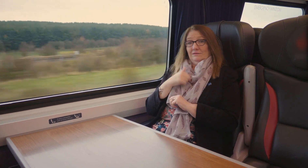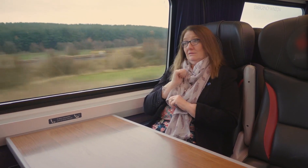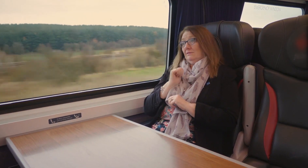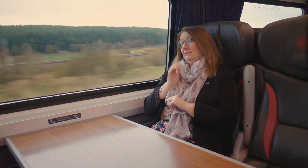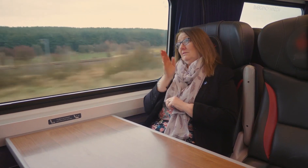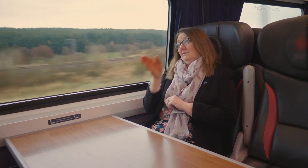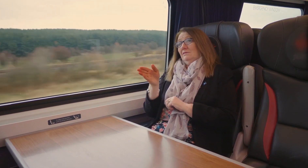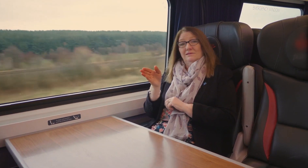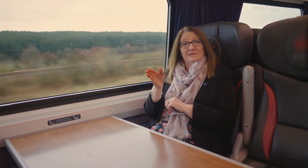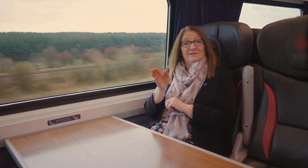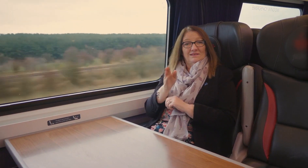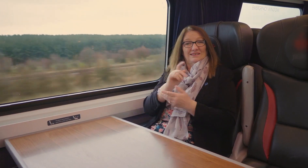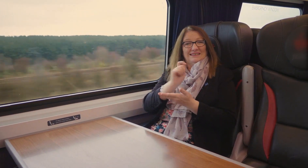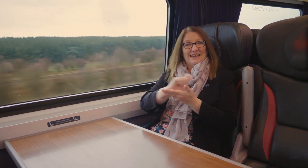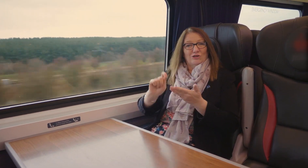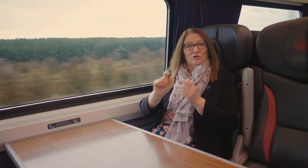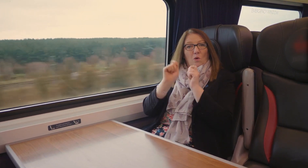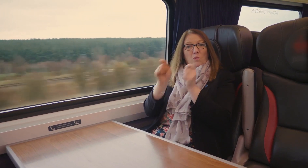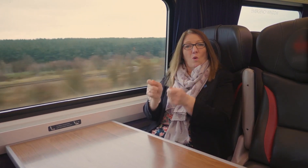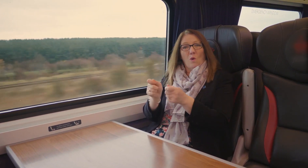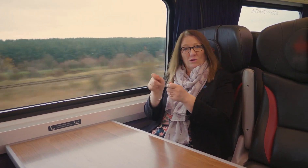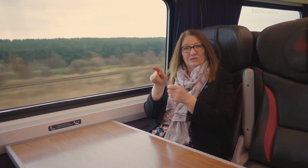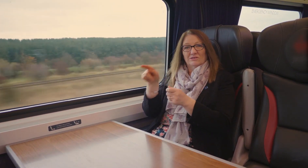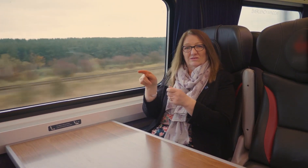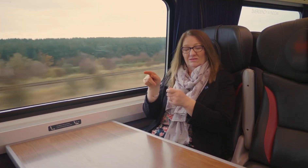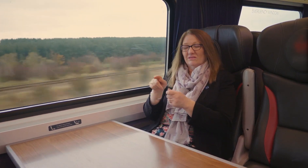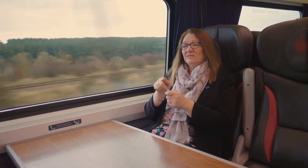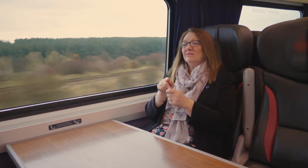I'm on my way back for the Signature Awards.